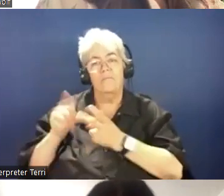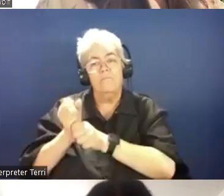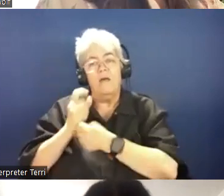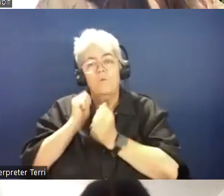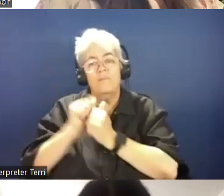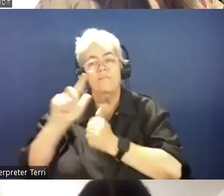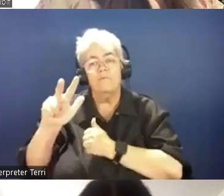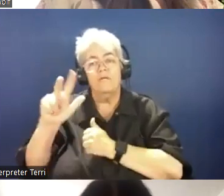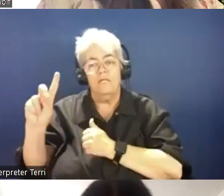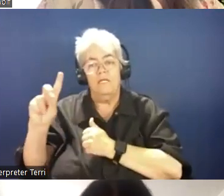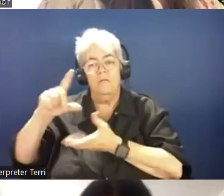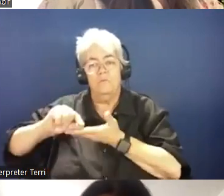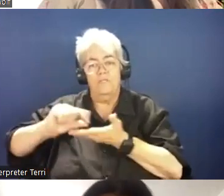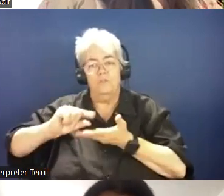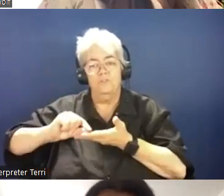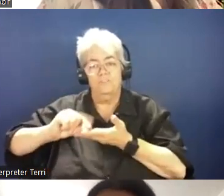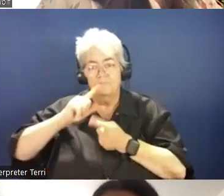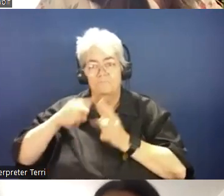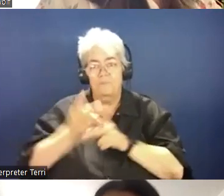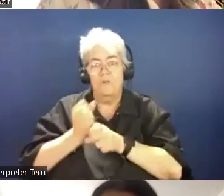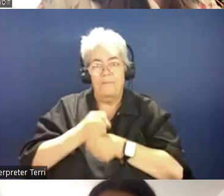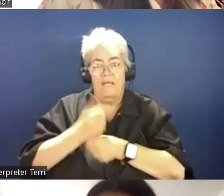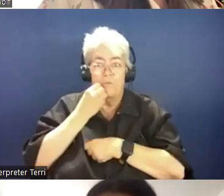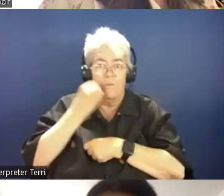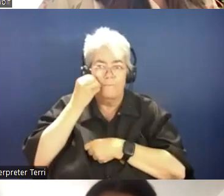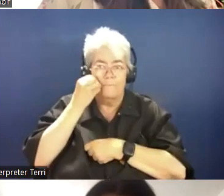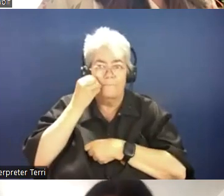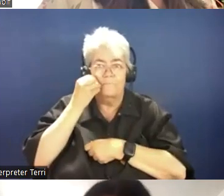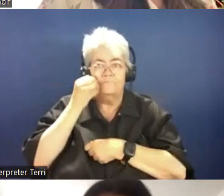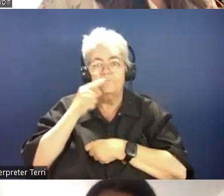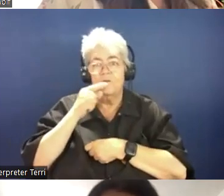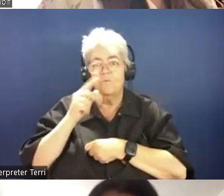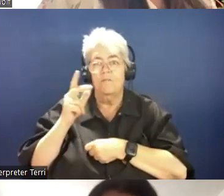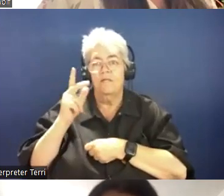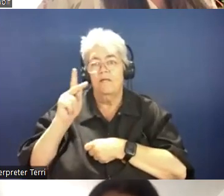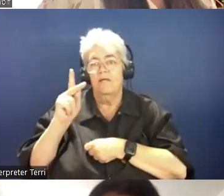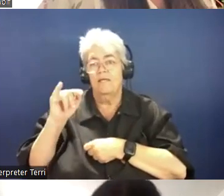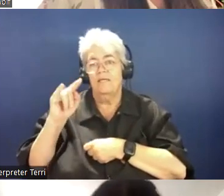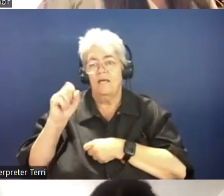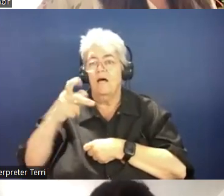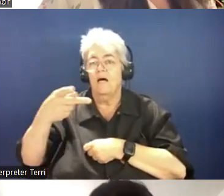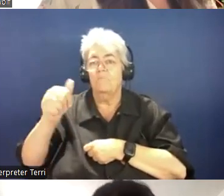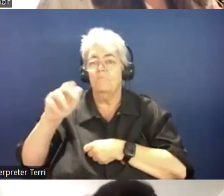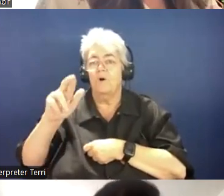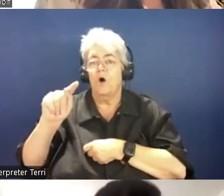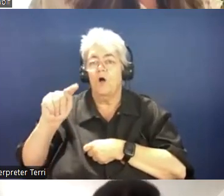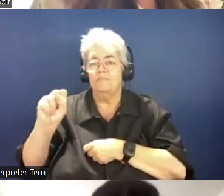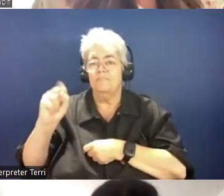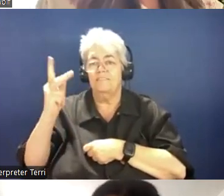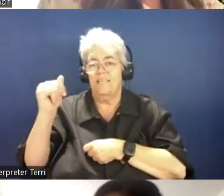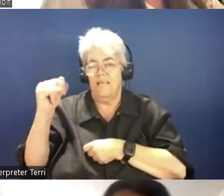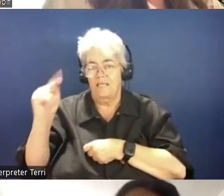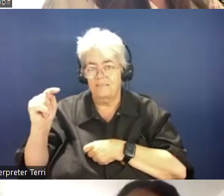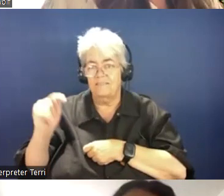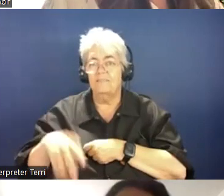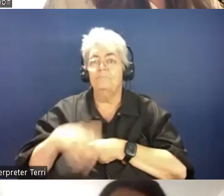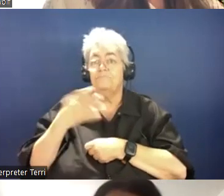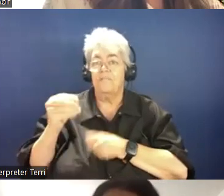So ghost guns are those that people are making at home with a parts kit and a 3D printer,